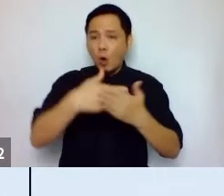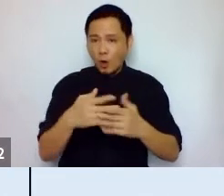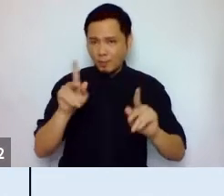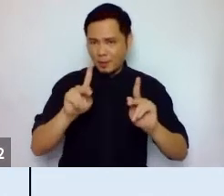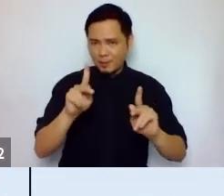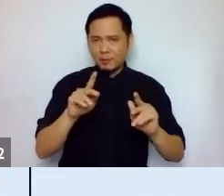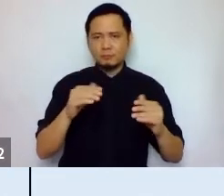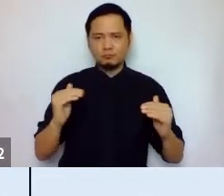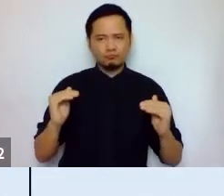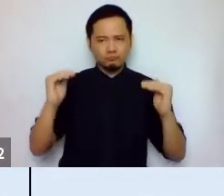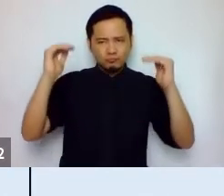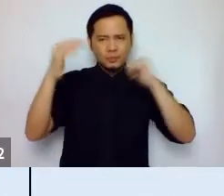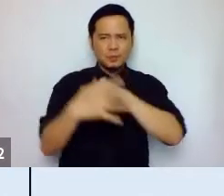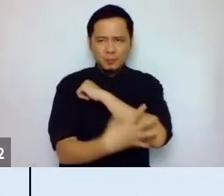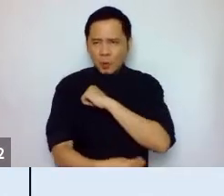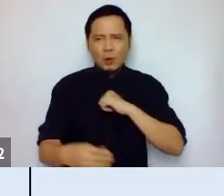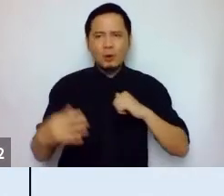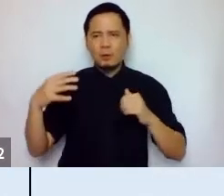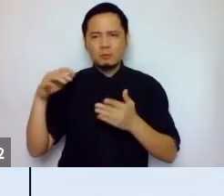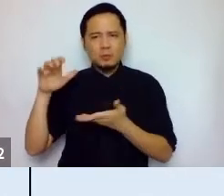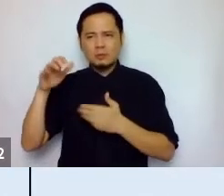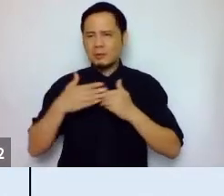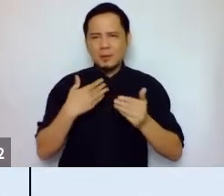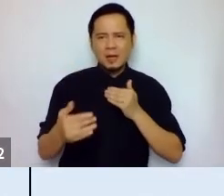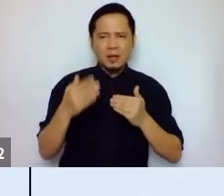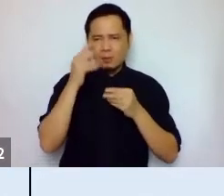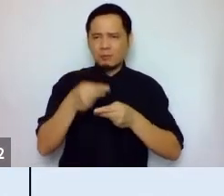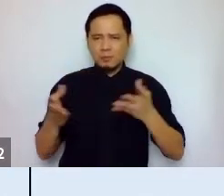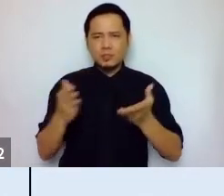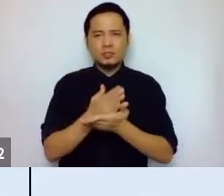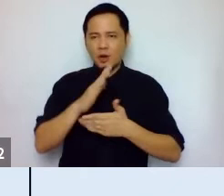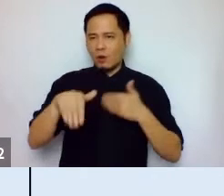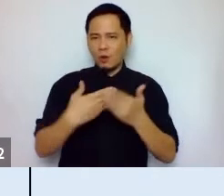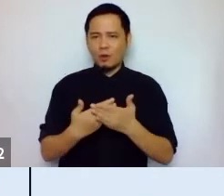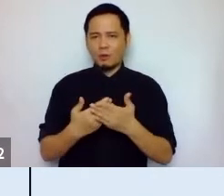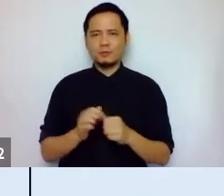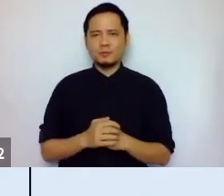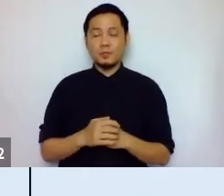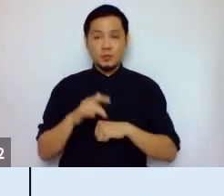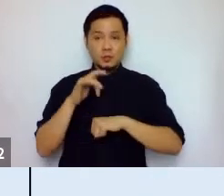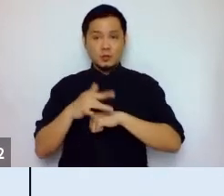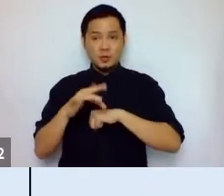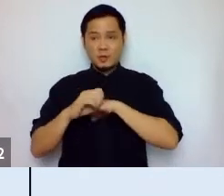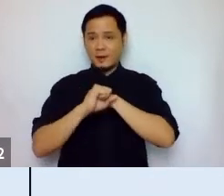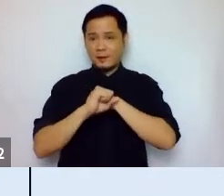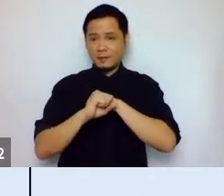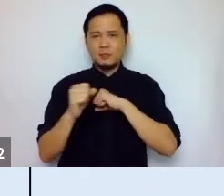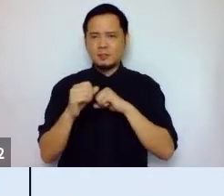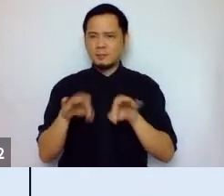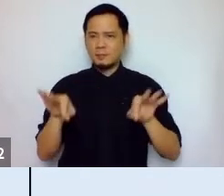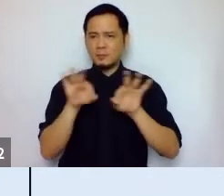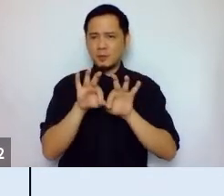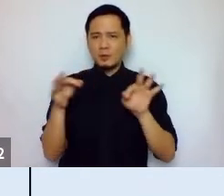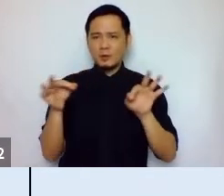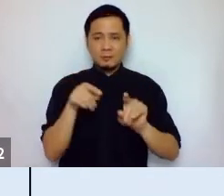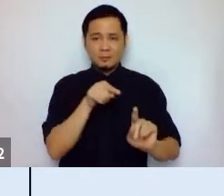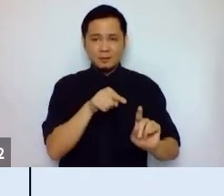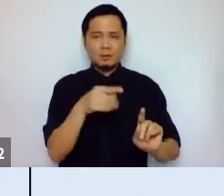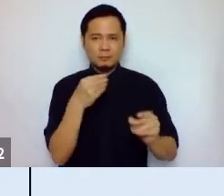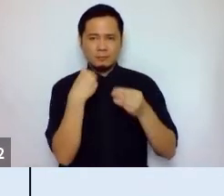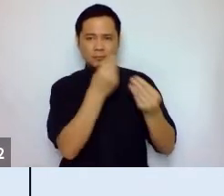In the earlier part of our campaign, we really put the ones who most need the vaccine on top of our priority list.